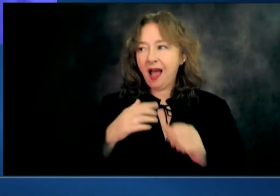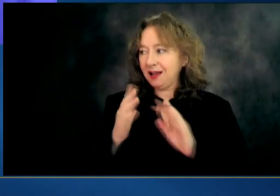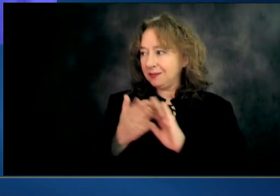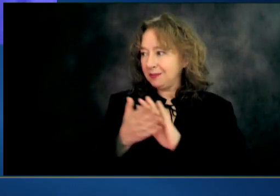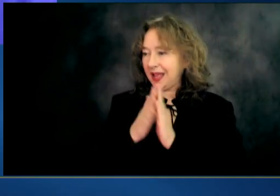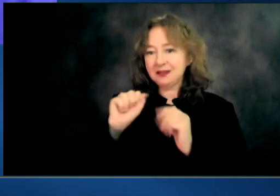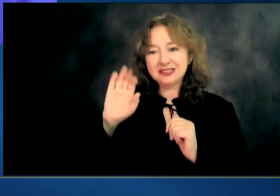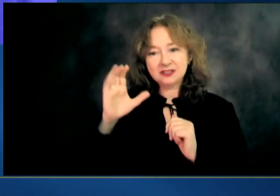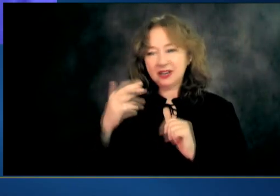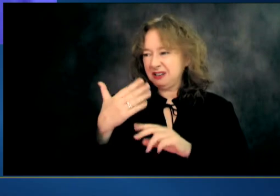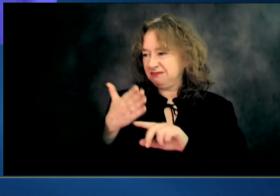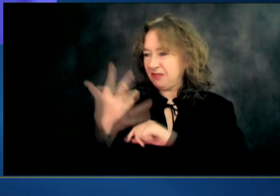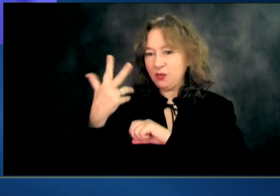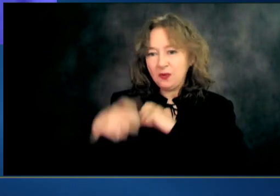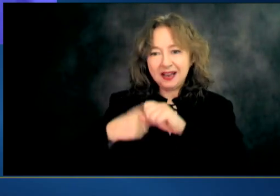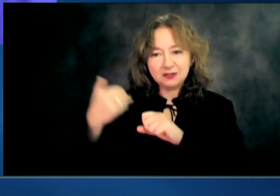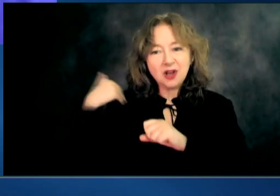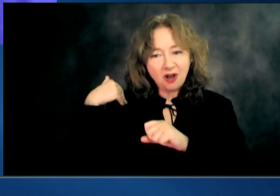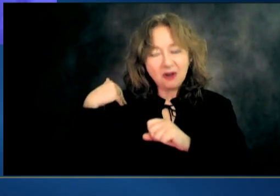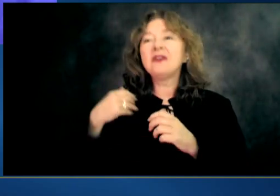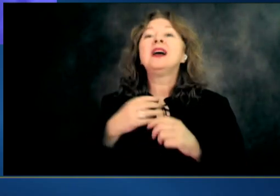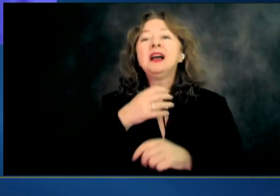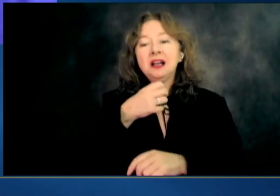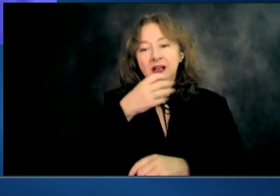and I got briefed on any number of things. Obviously,